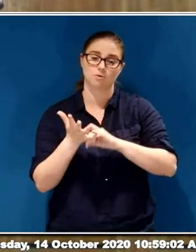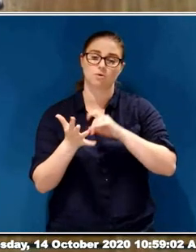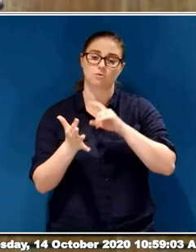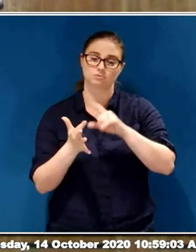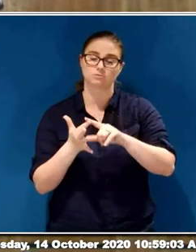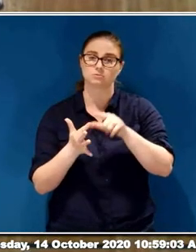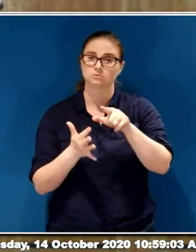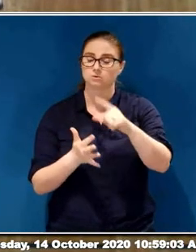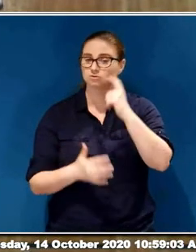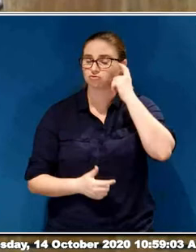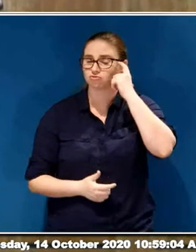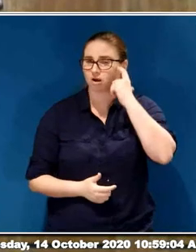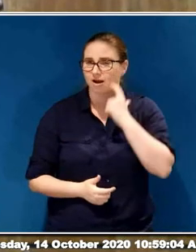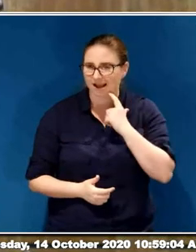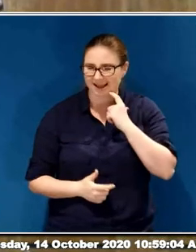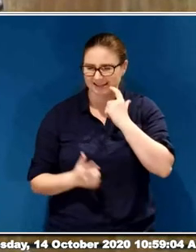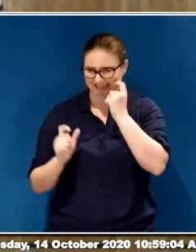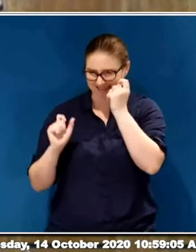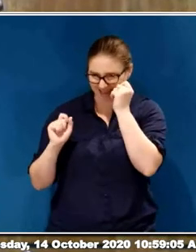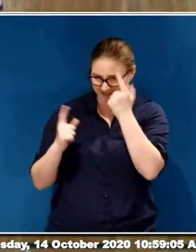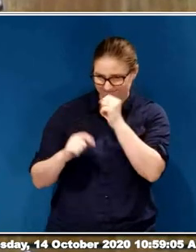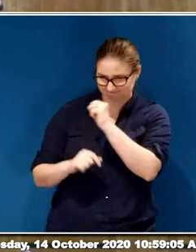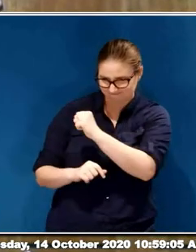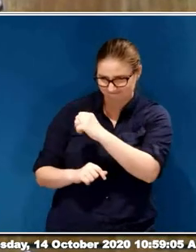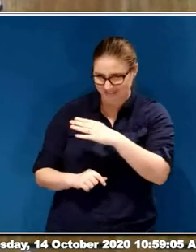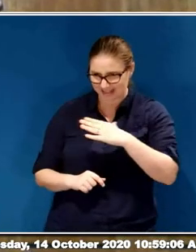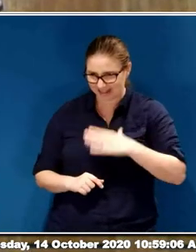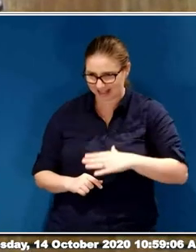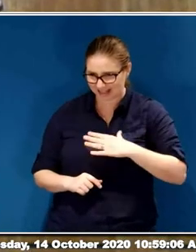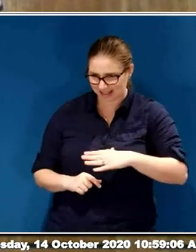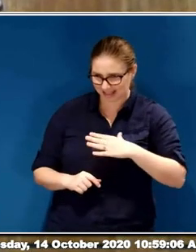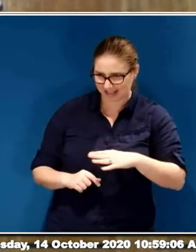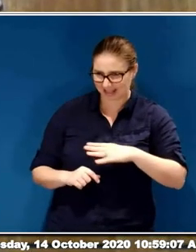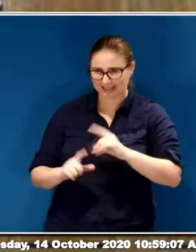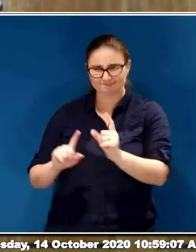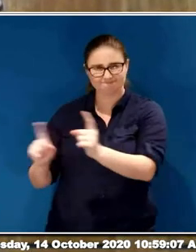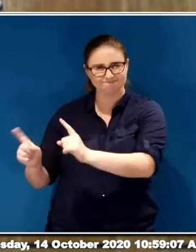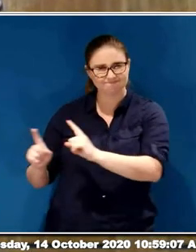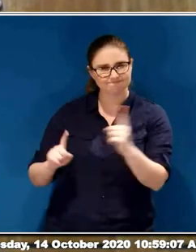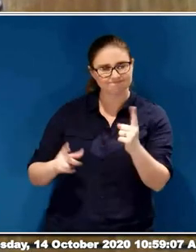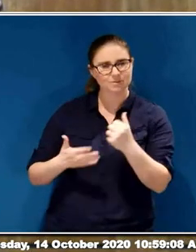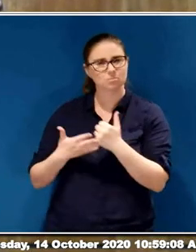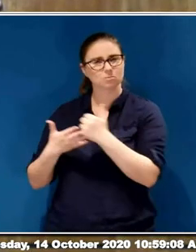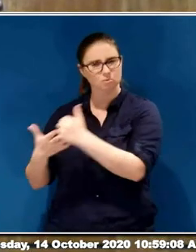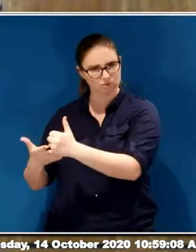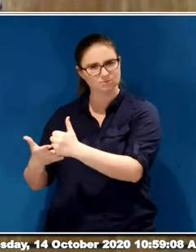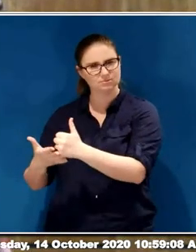that Kobe needed and tried to put some adequate supports in place.